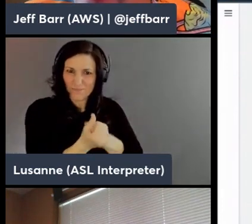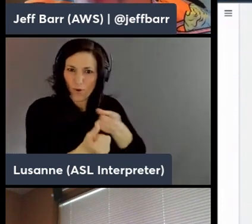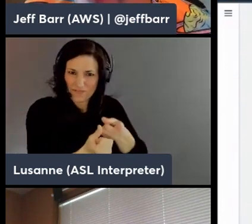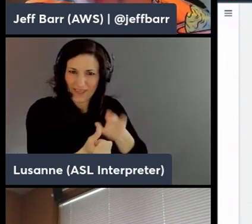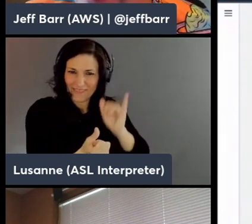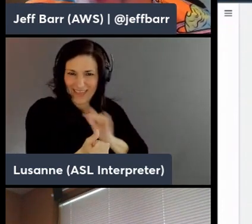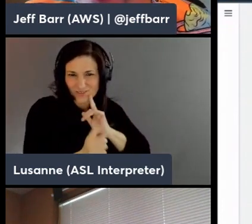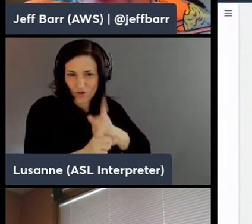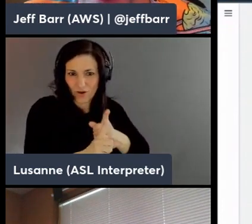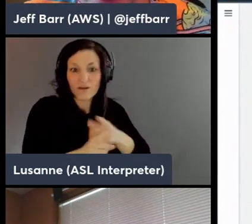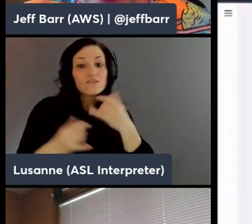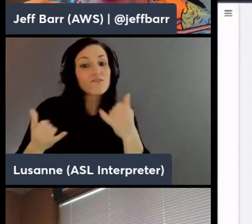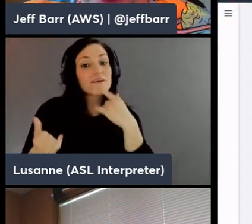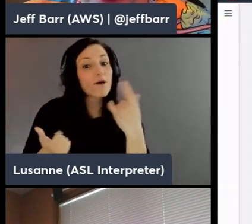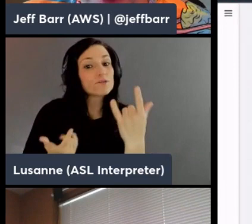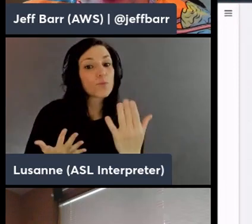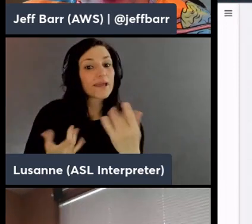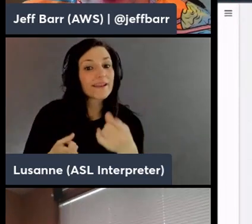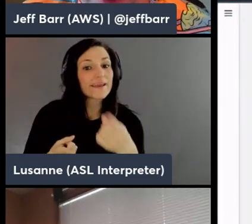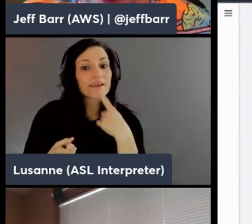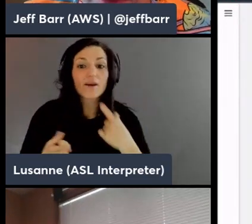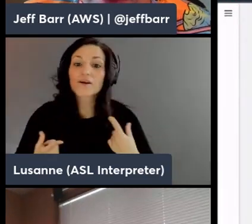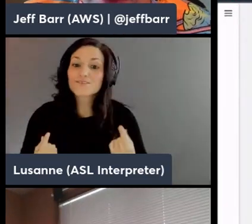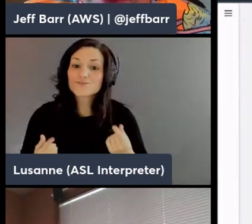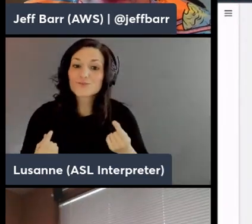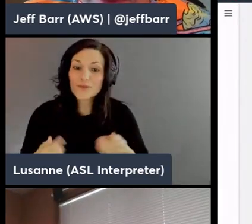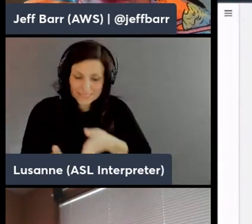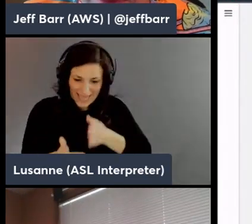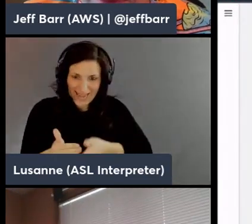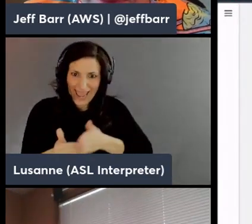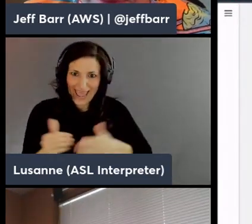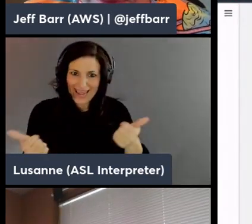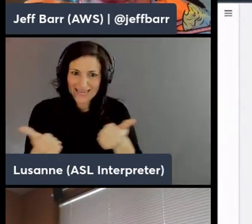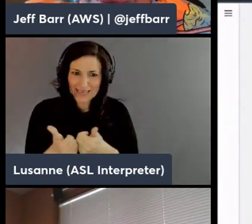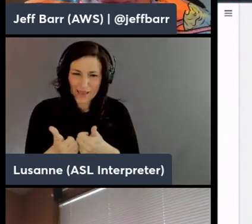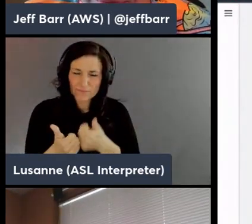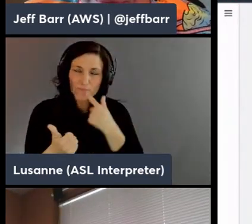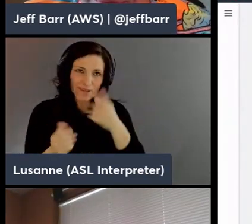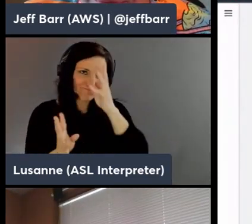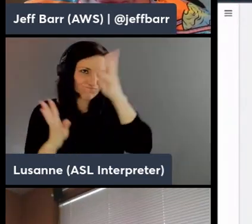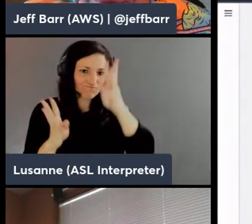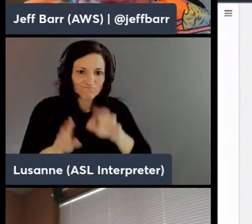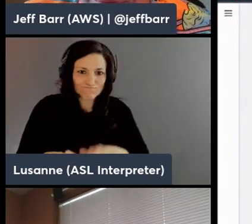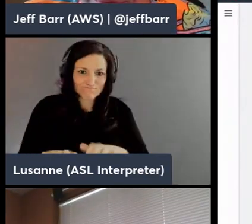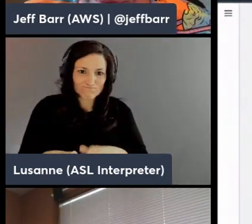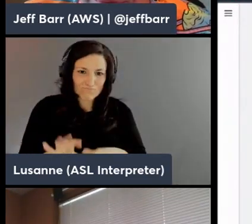is I'm gonna send the end game. I'm gonna populate a message there, get that,